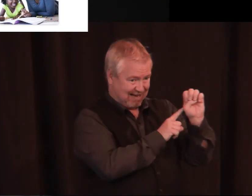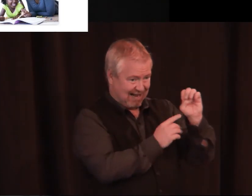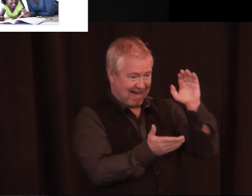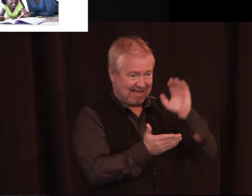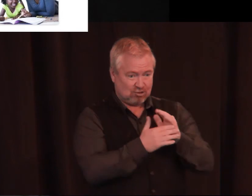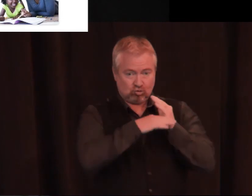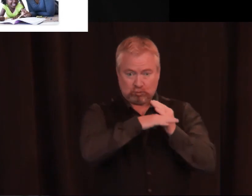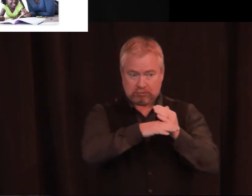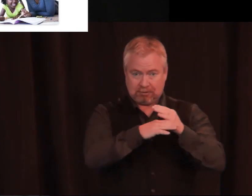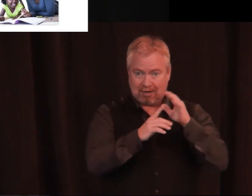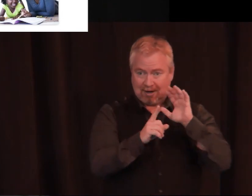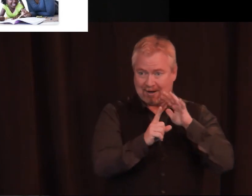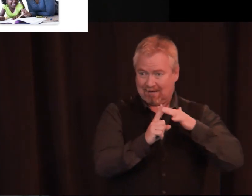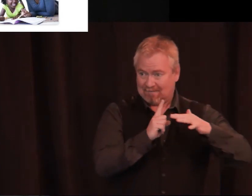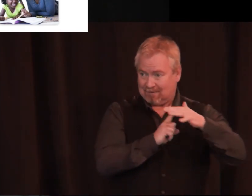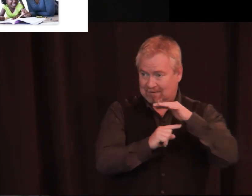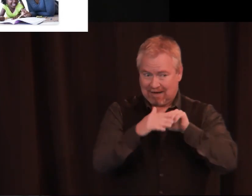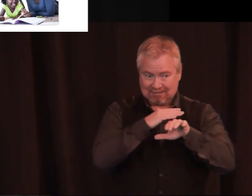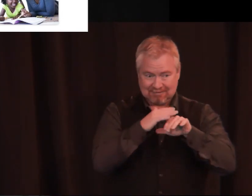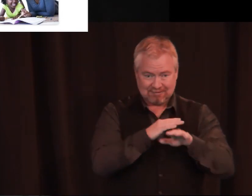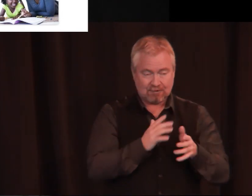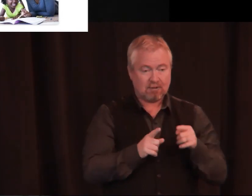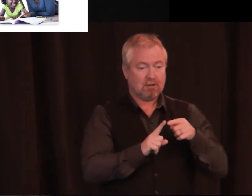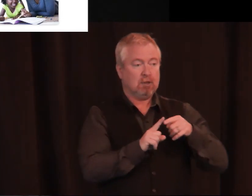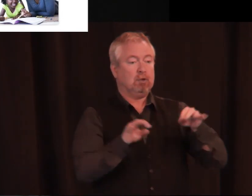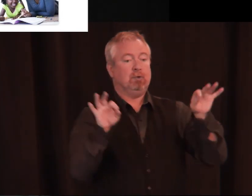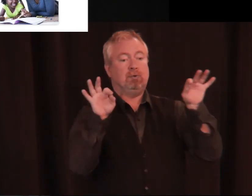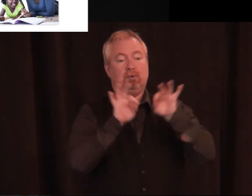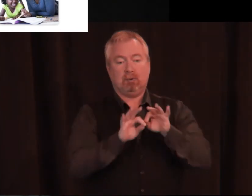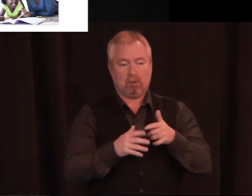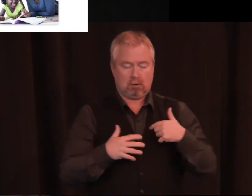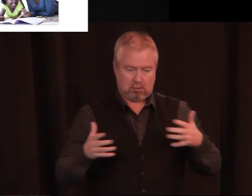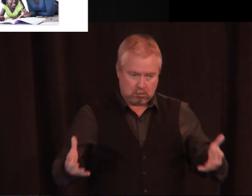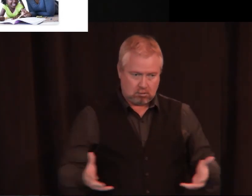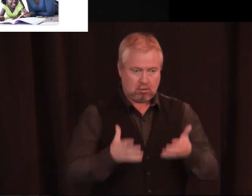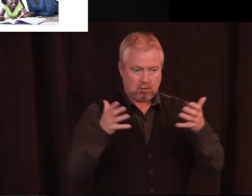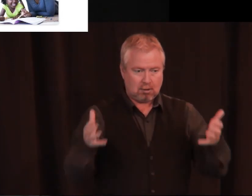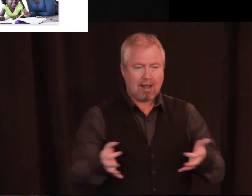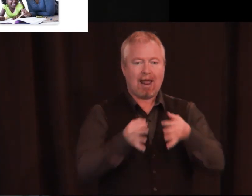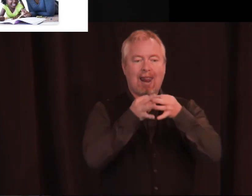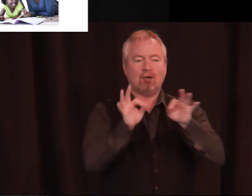but that really isn't the right acronym. We want to promote a language-rich environment.